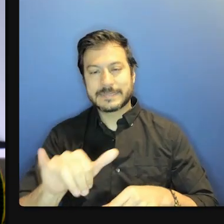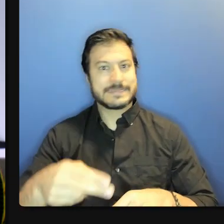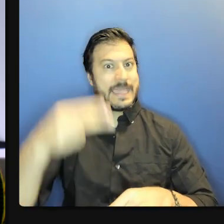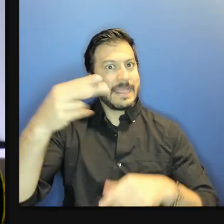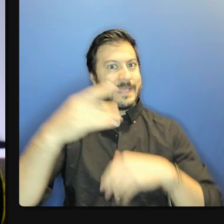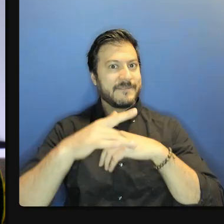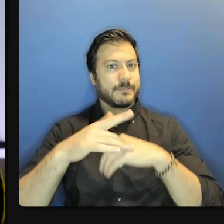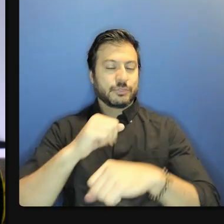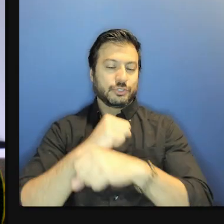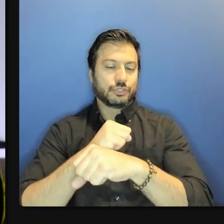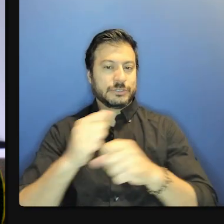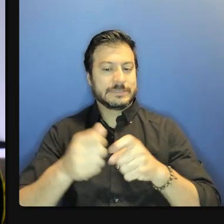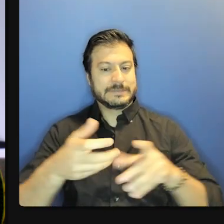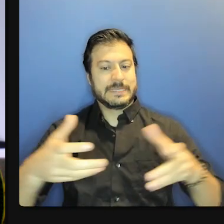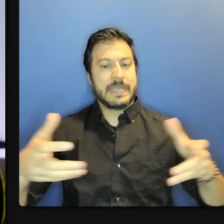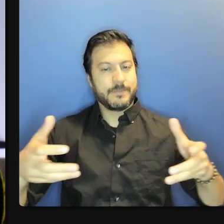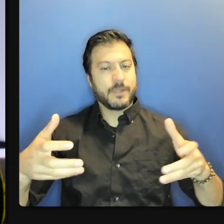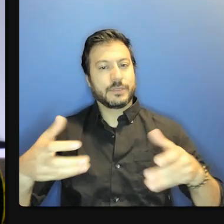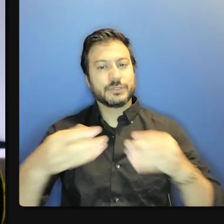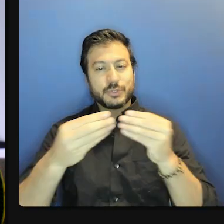highly available, secure, scalable solutions.